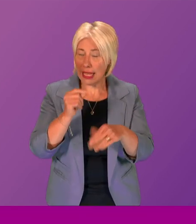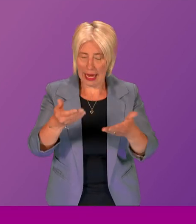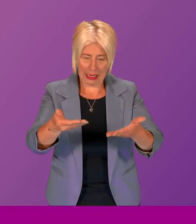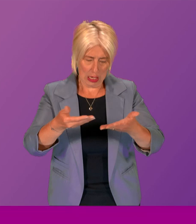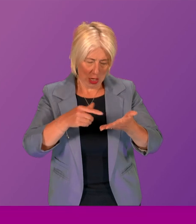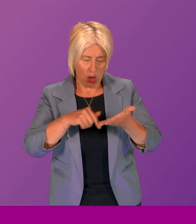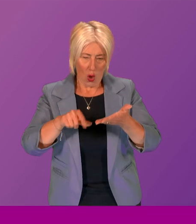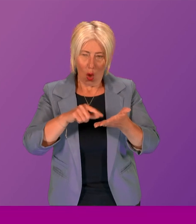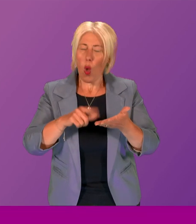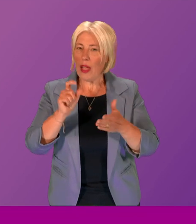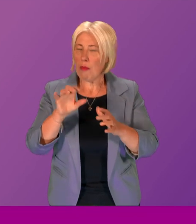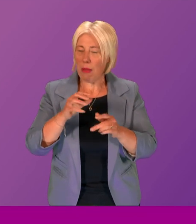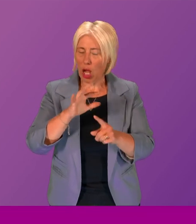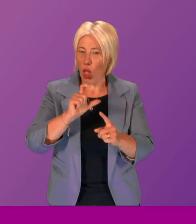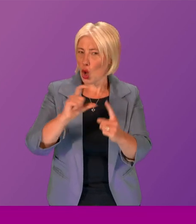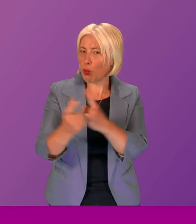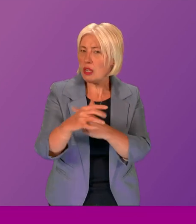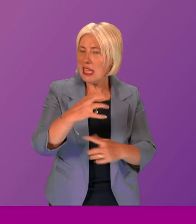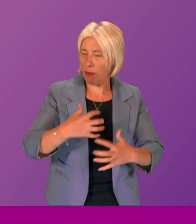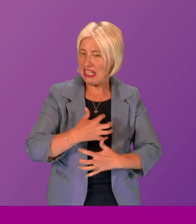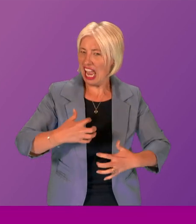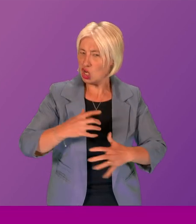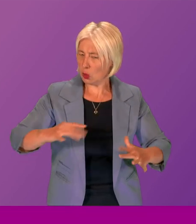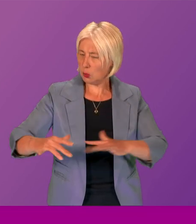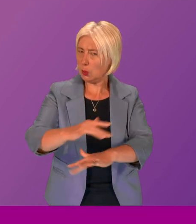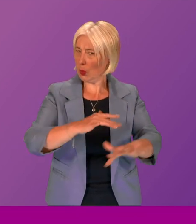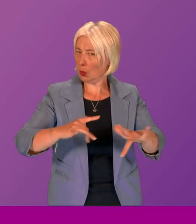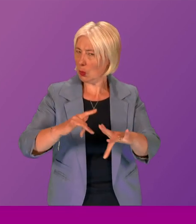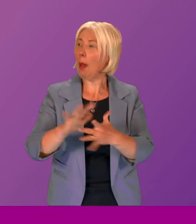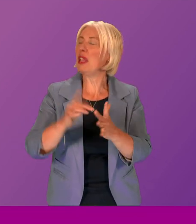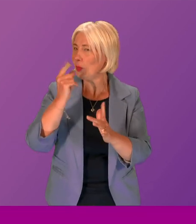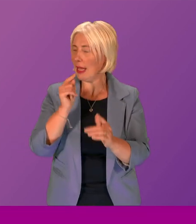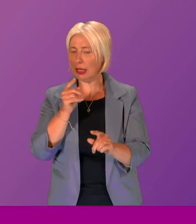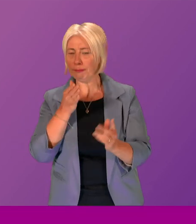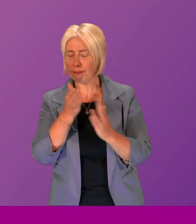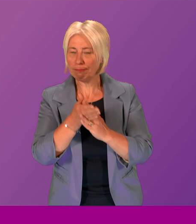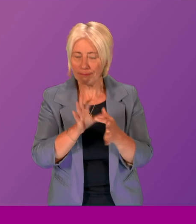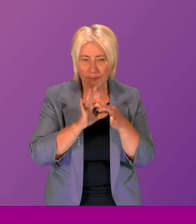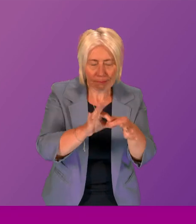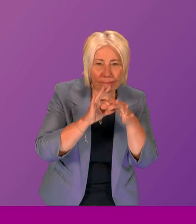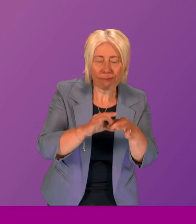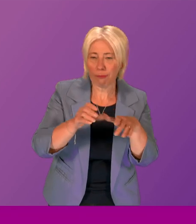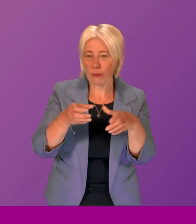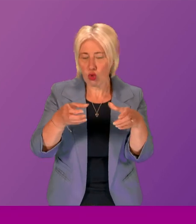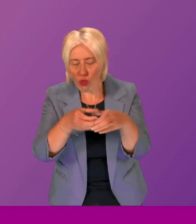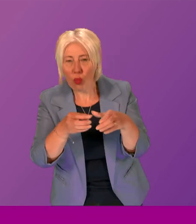of community tensions. So they are useful to us in terms of engaging with communities, engaging with different groups in communities and